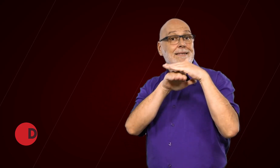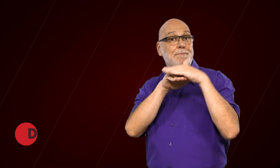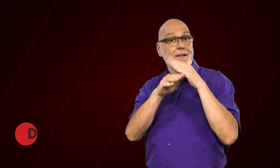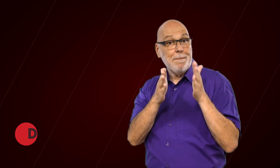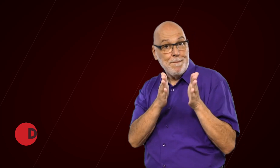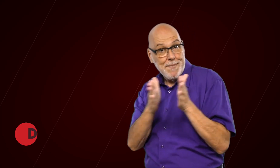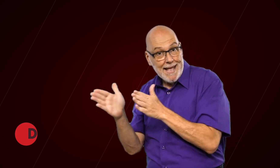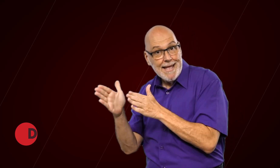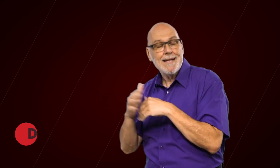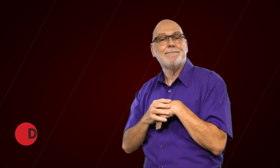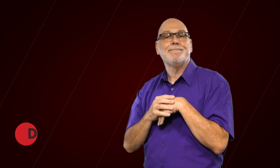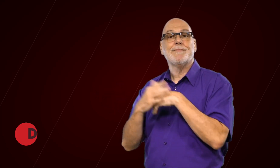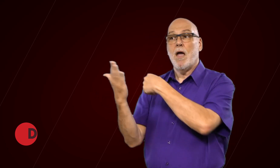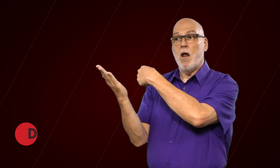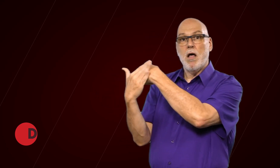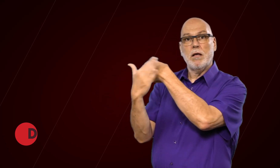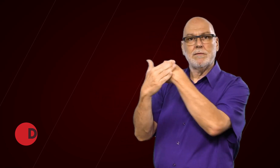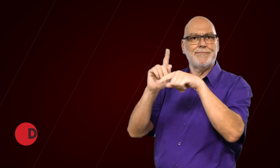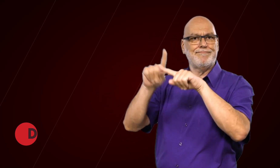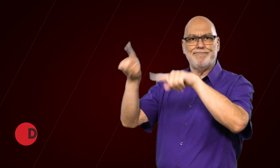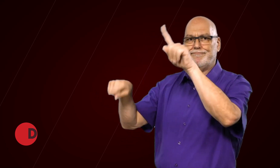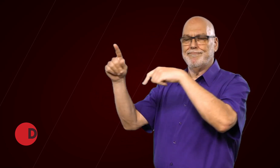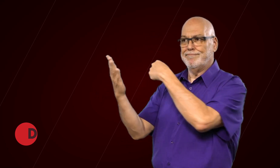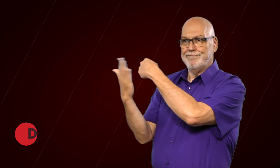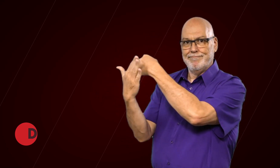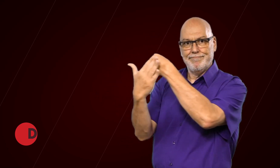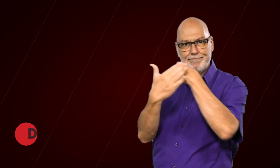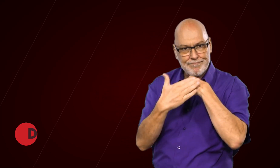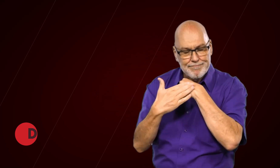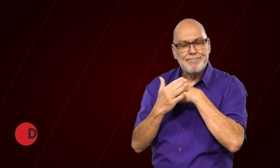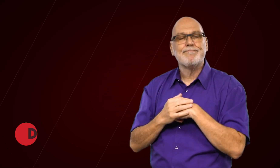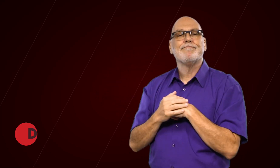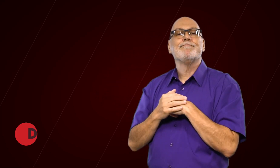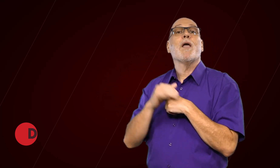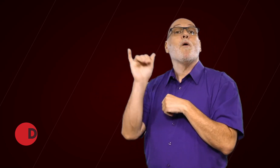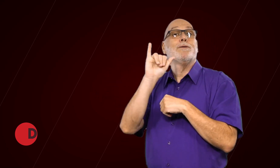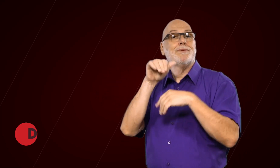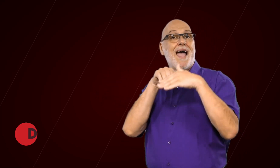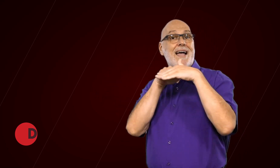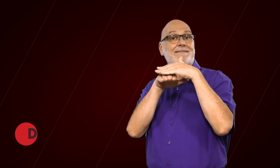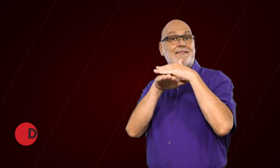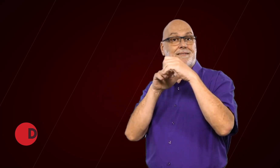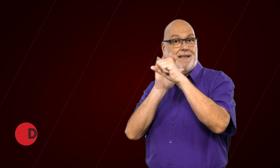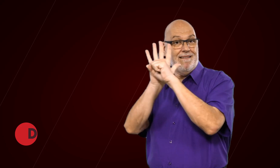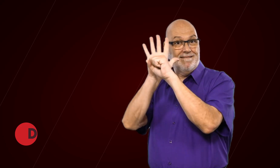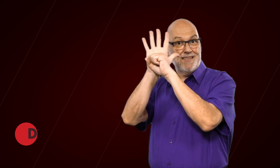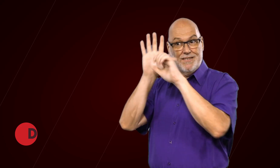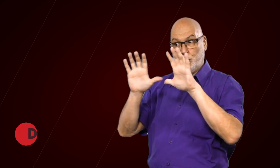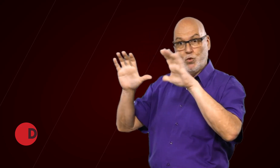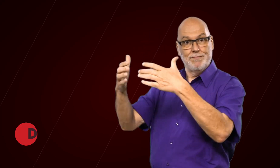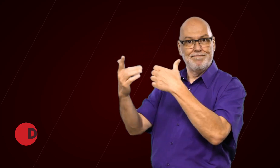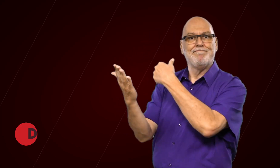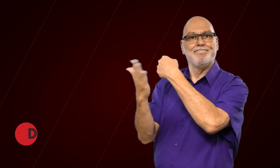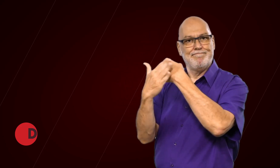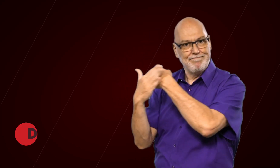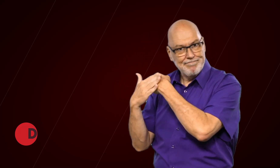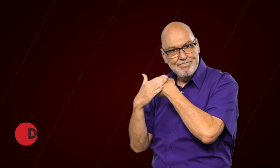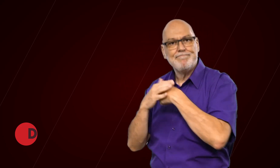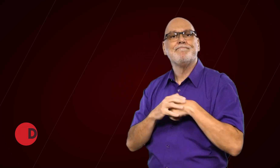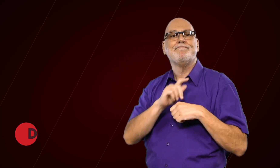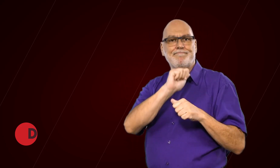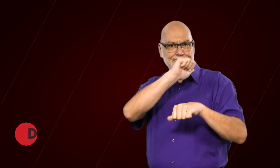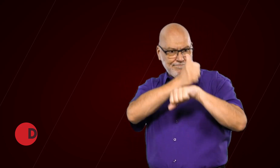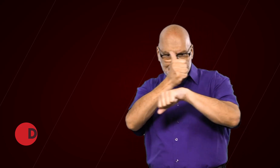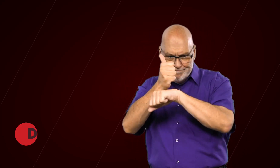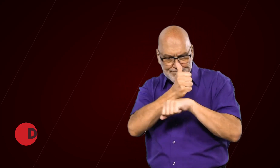consulting various accessibility advocacy groups and implementing the